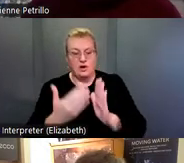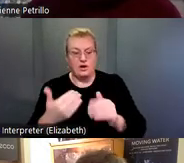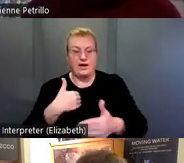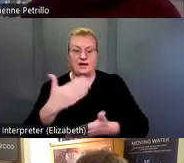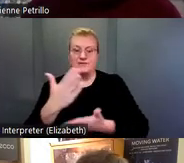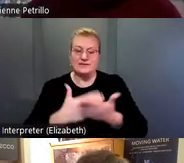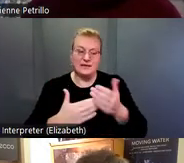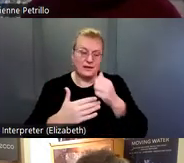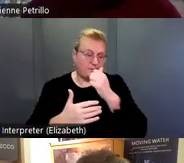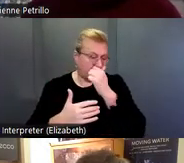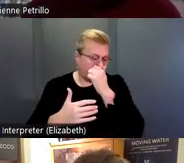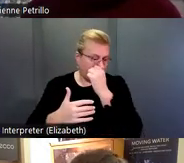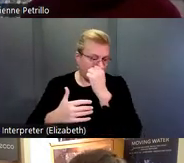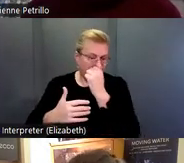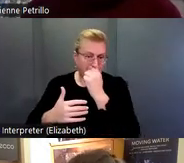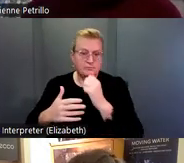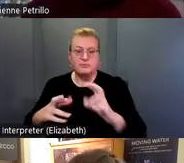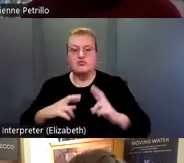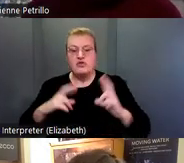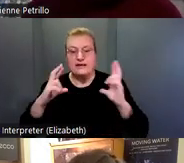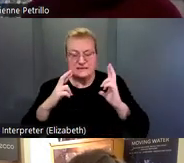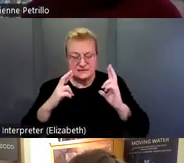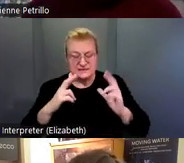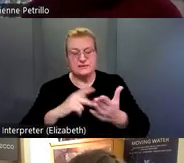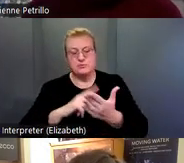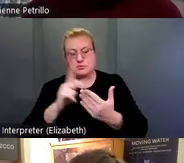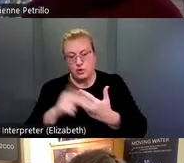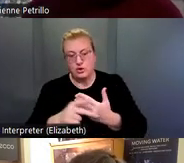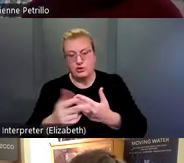some form of residency program or engagement program.